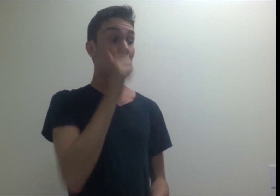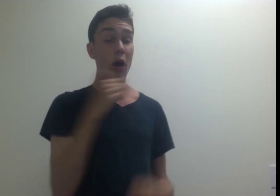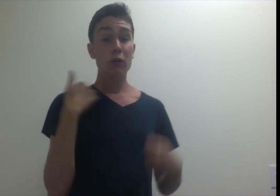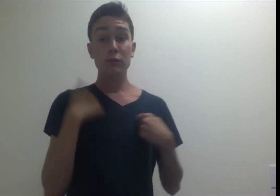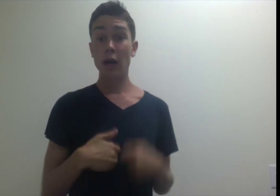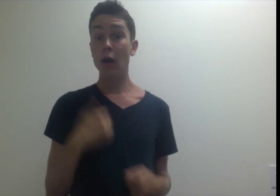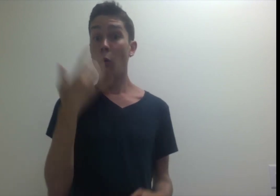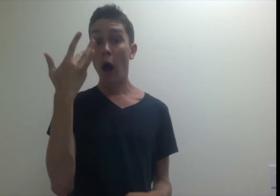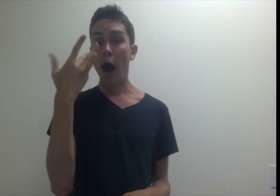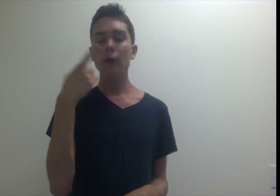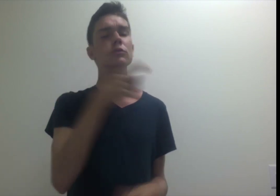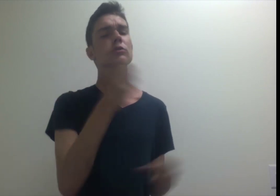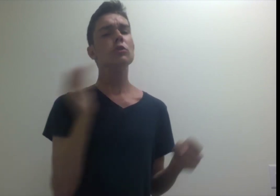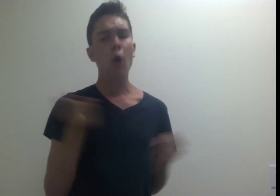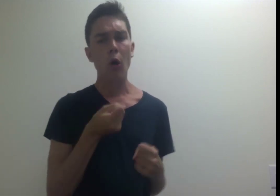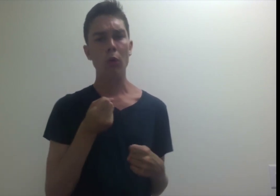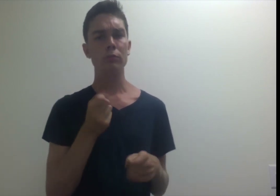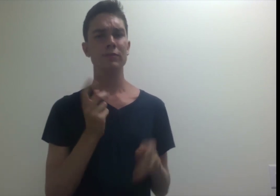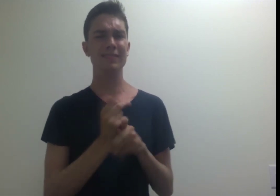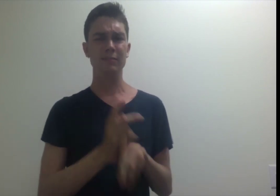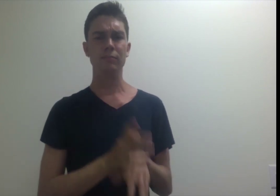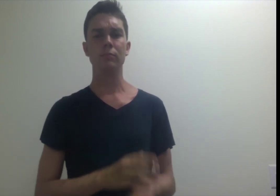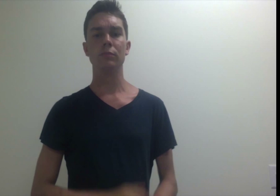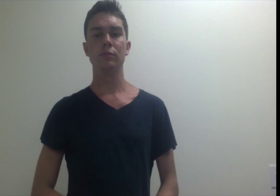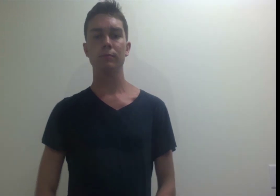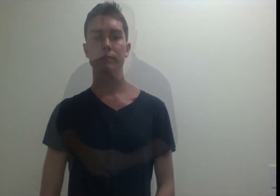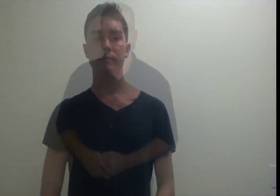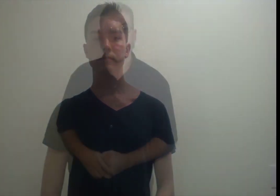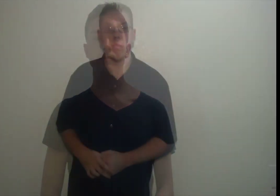Maybe she is cold, maybe that’s why she wore the cardigan.